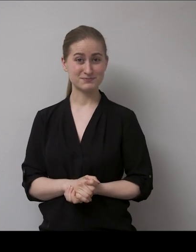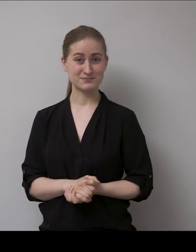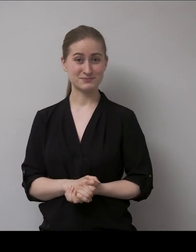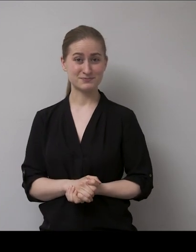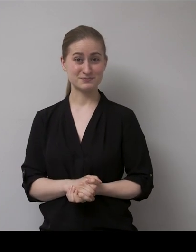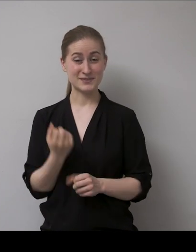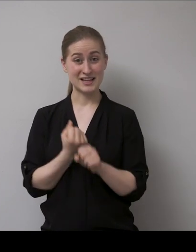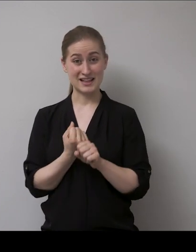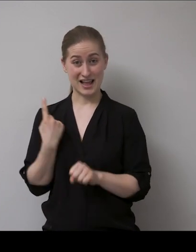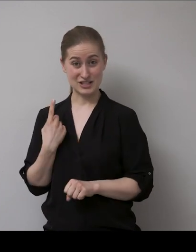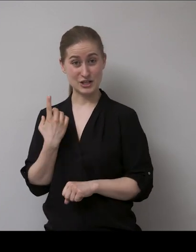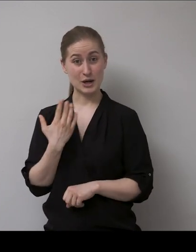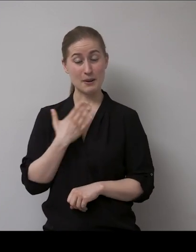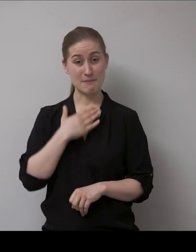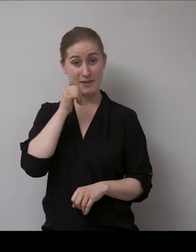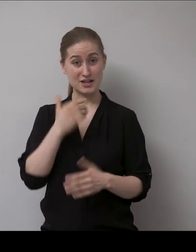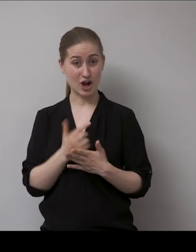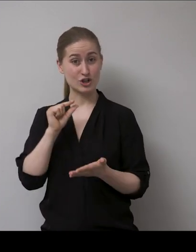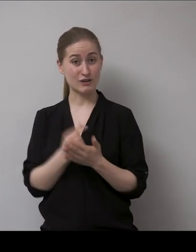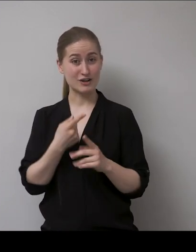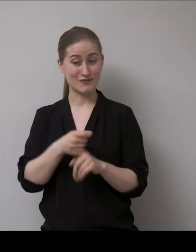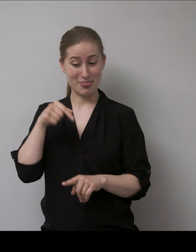Last year, one of my daughters graduated from this very school,